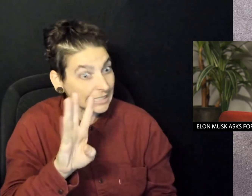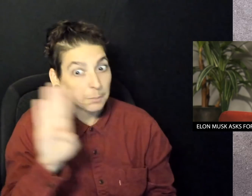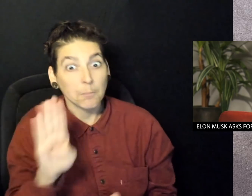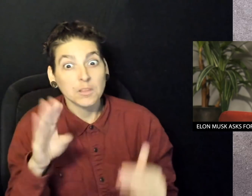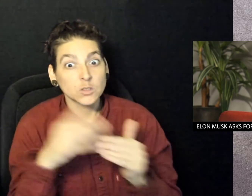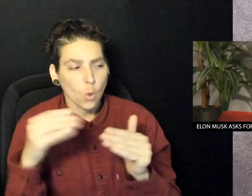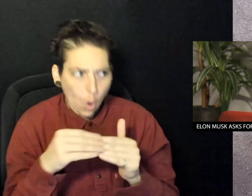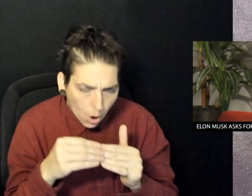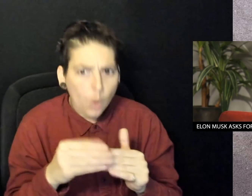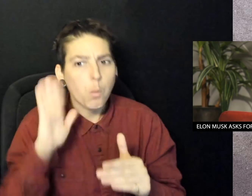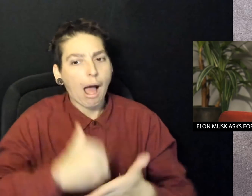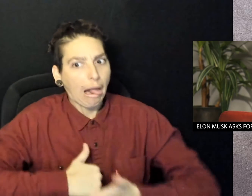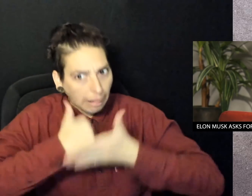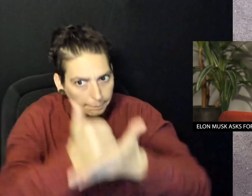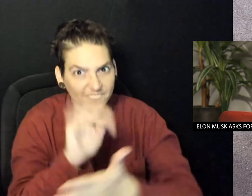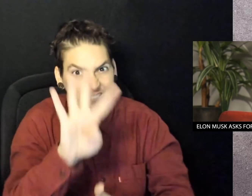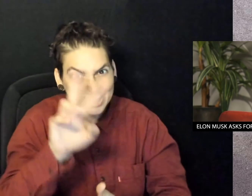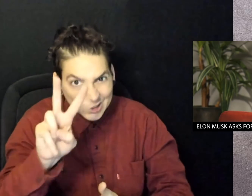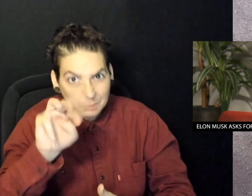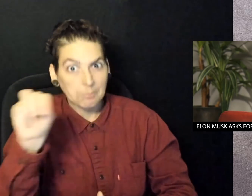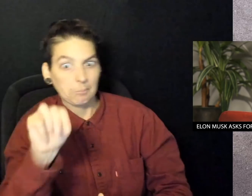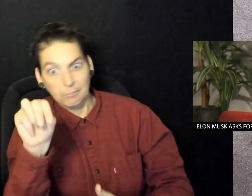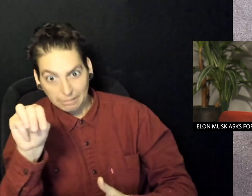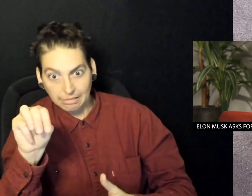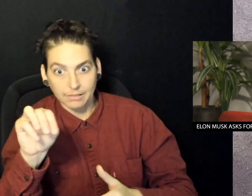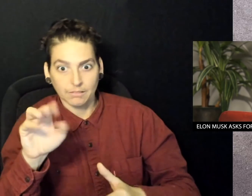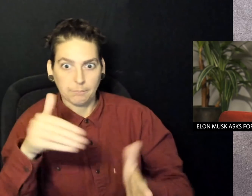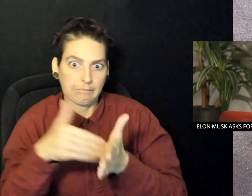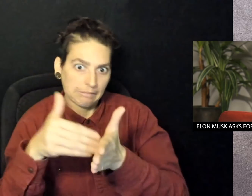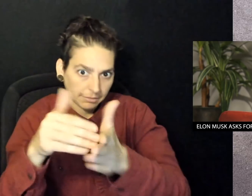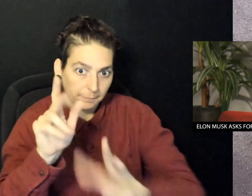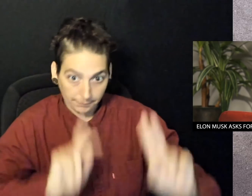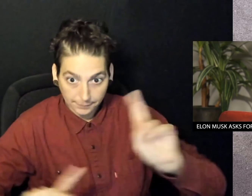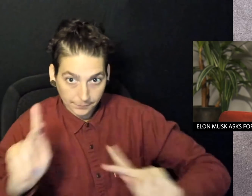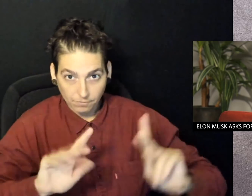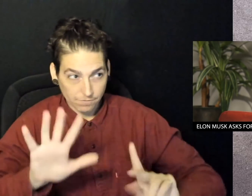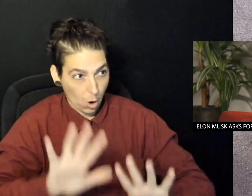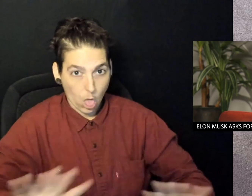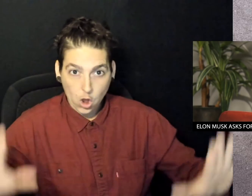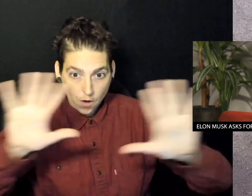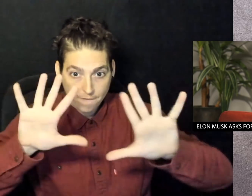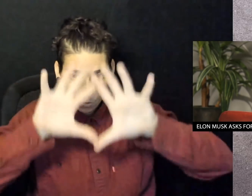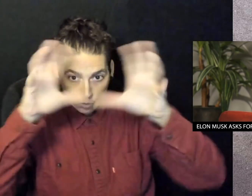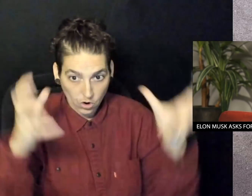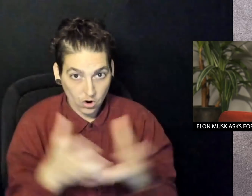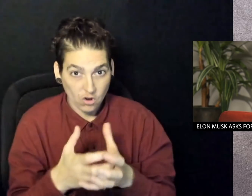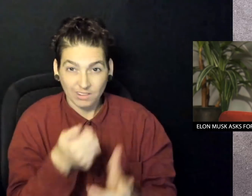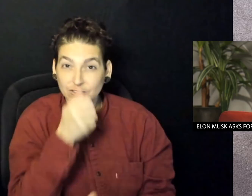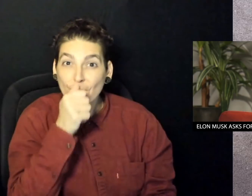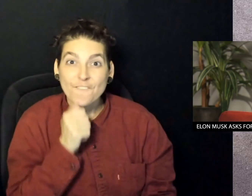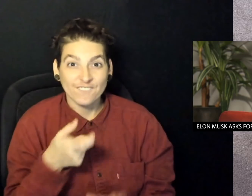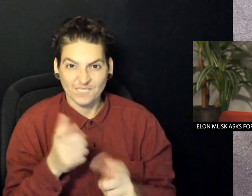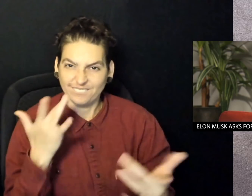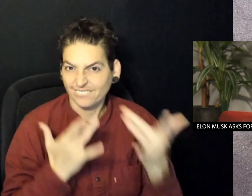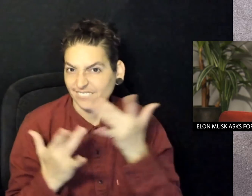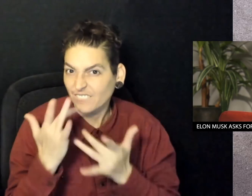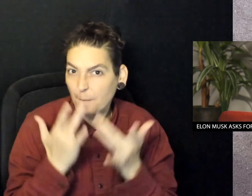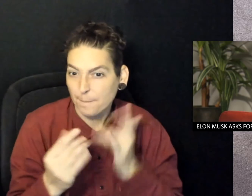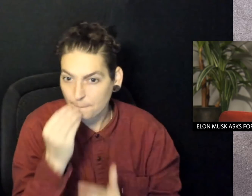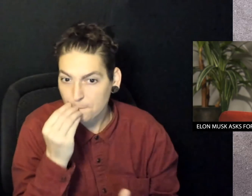world Food program said $6 million would help 42 million people around the world suffering